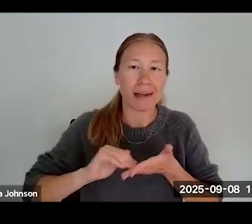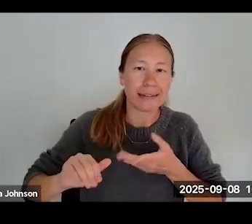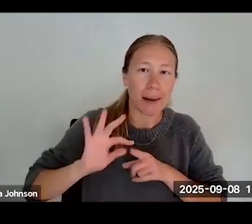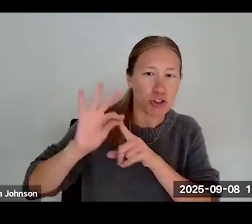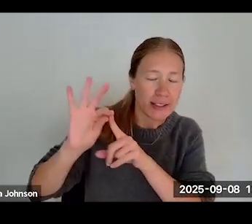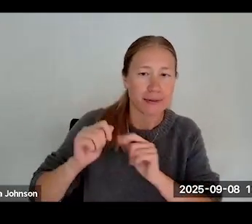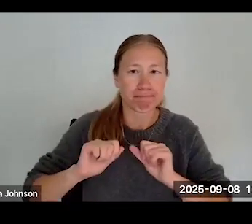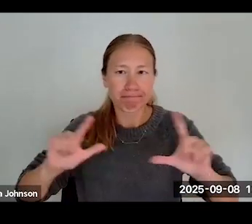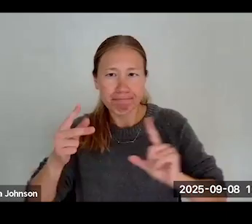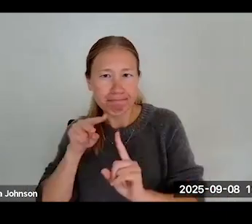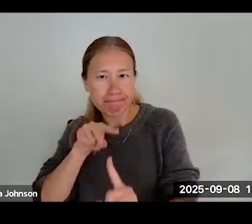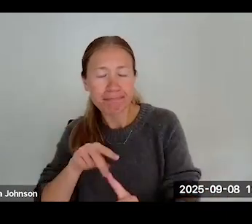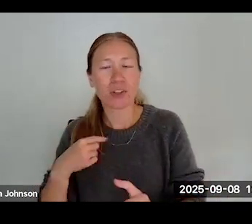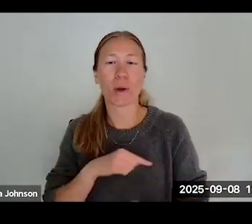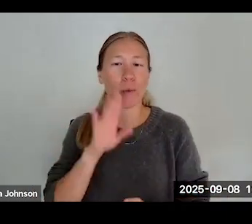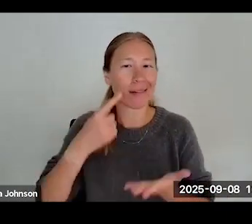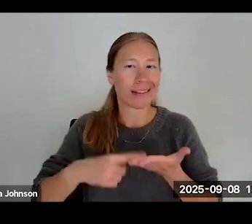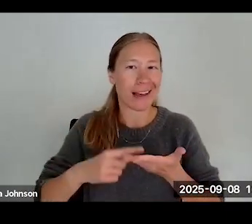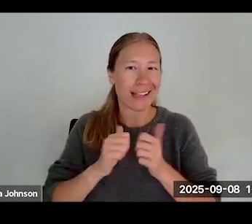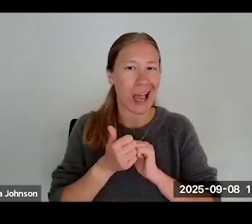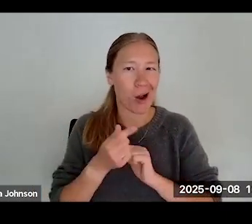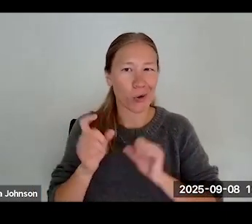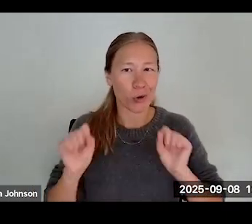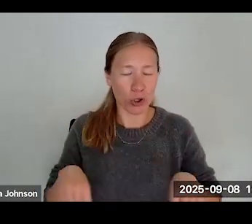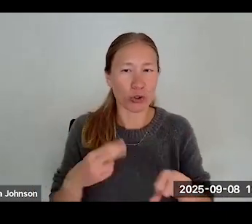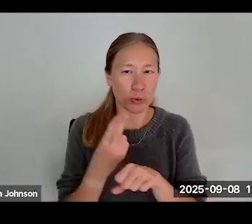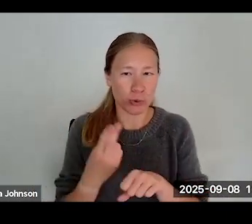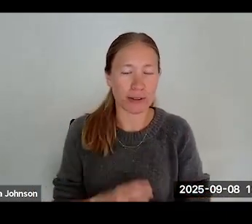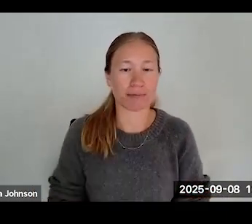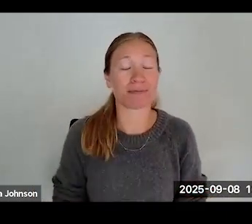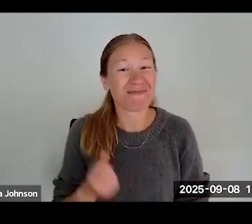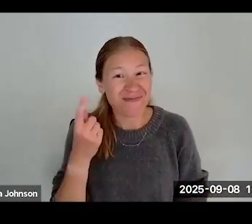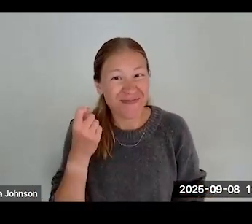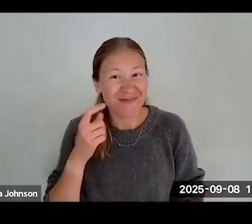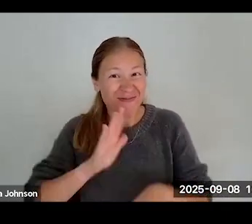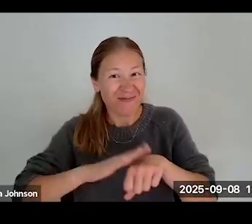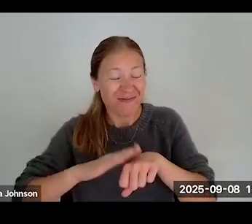and we'll discuss how we can utilize those. So we do wanna give a caveat that we have to bear in mind